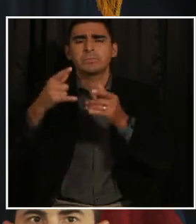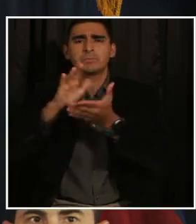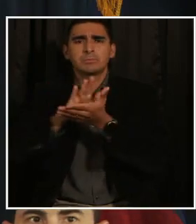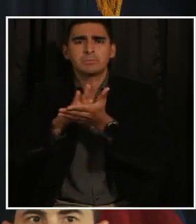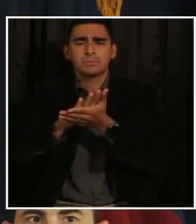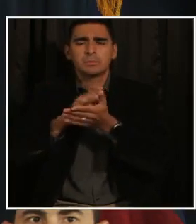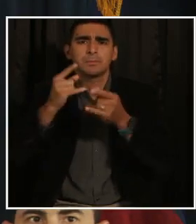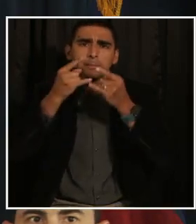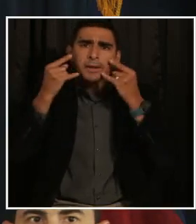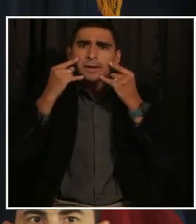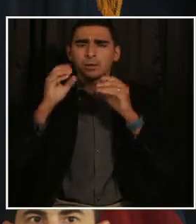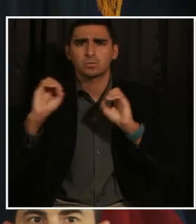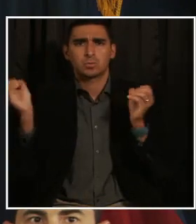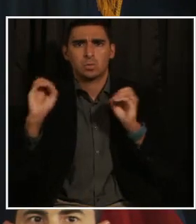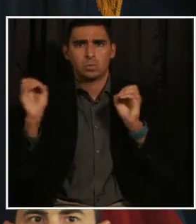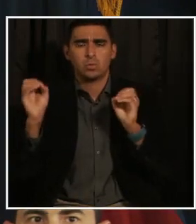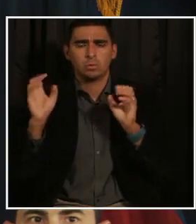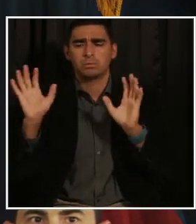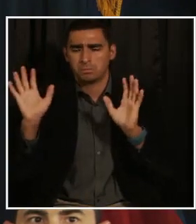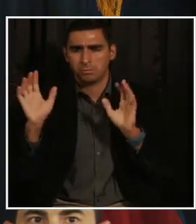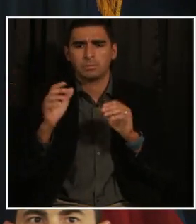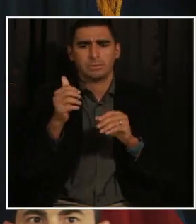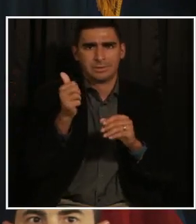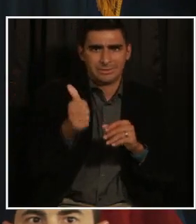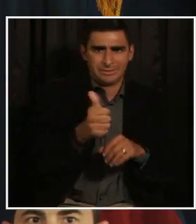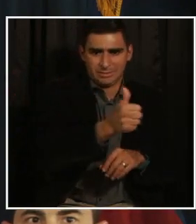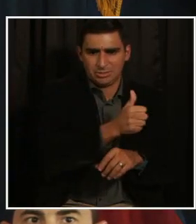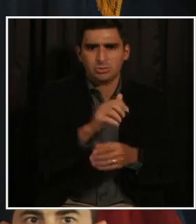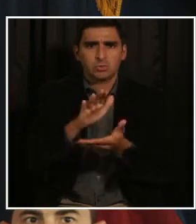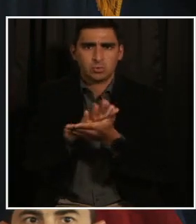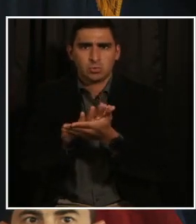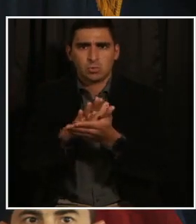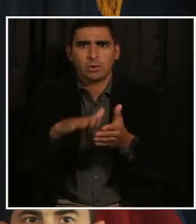many districts have those certainly the districts that serve a majority of colorado students